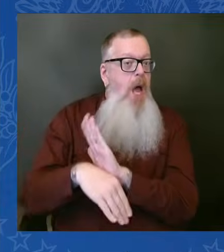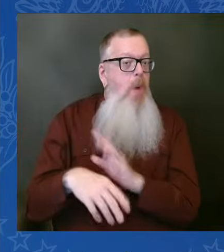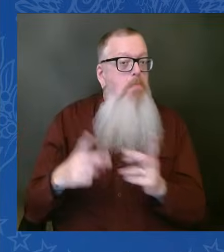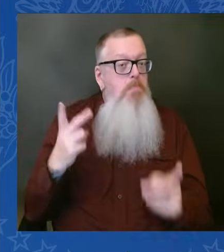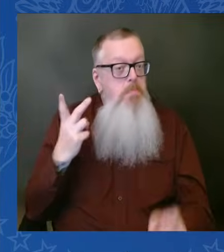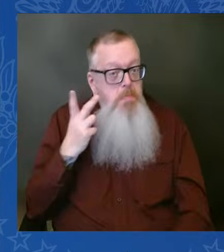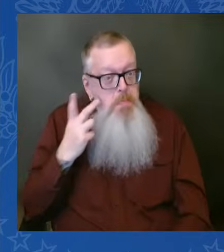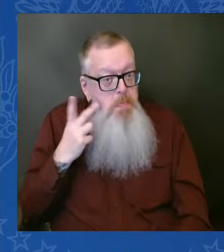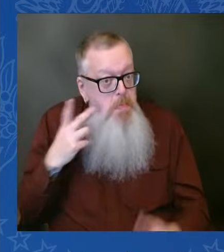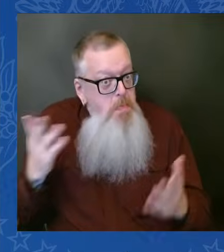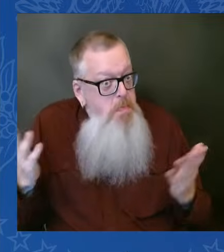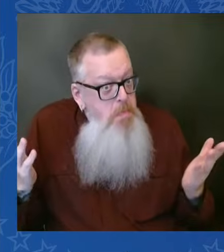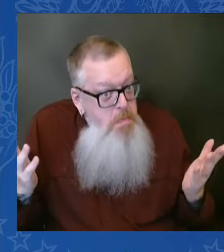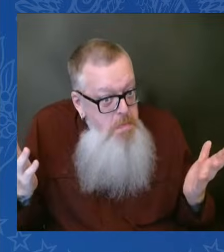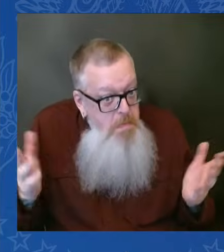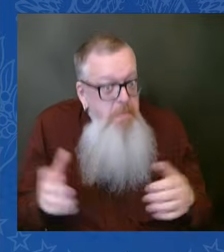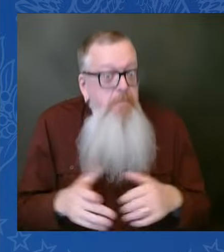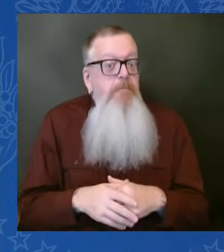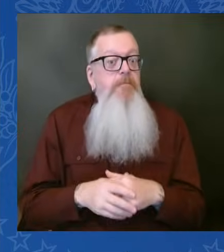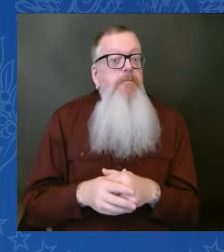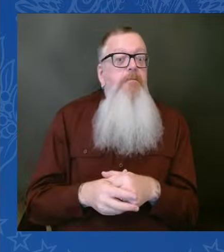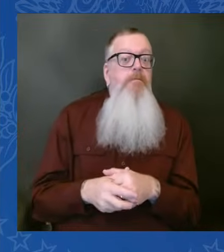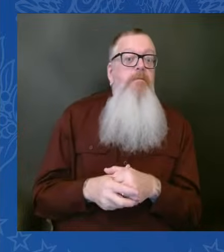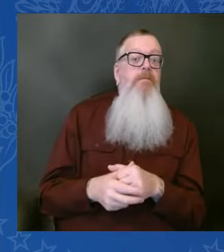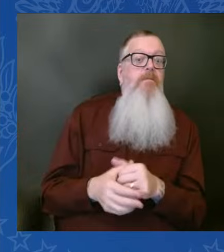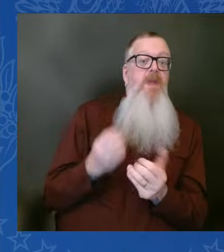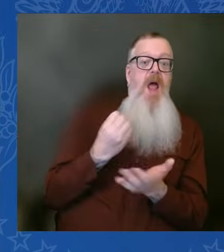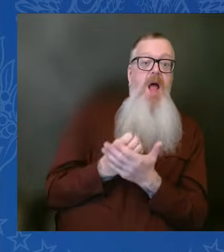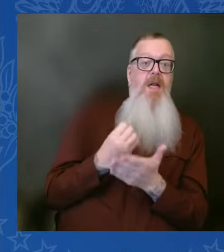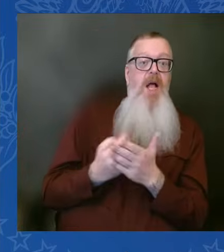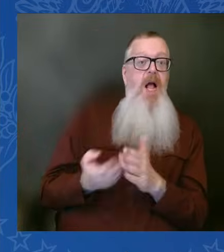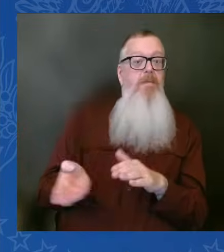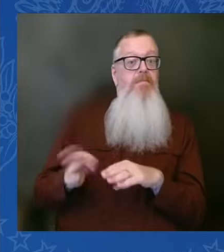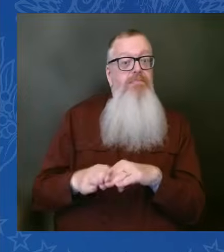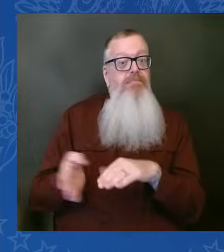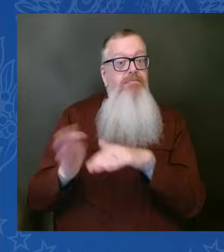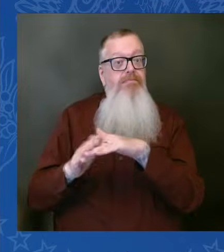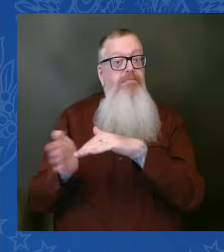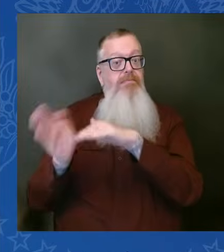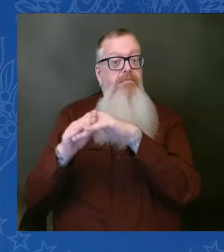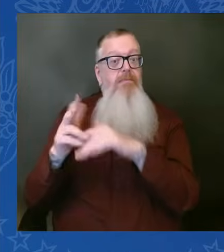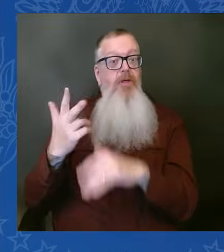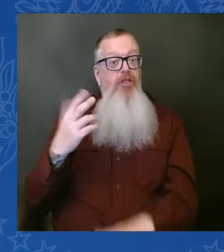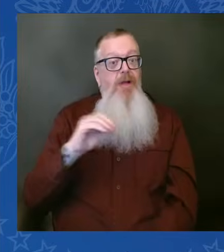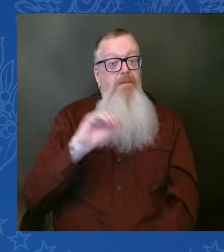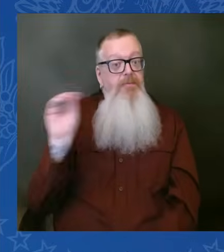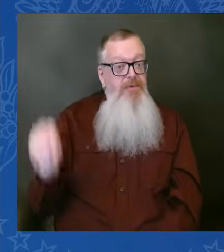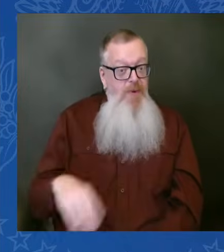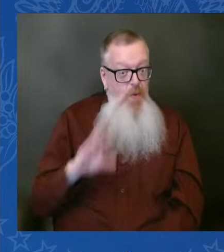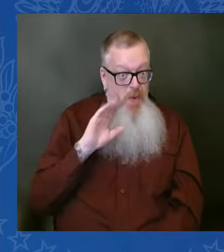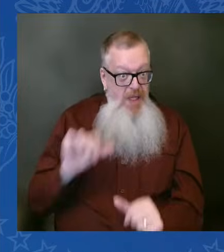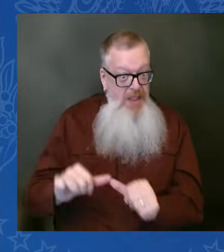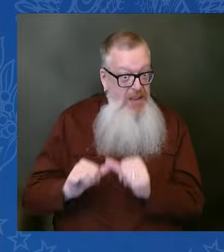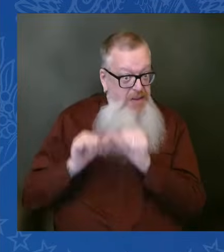on average, on a yearly basis. Will the next president have a stronger or weaker economic growth? And inflation. Yes, inflation.